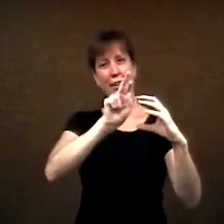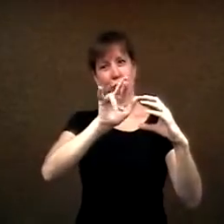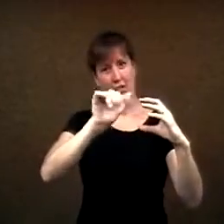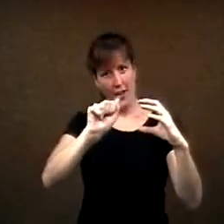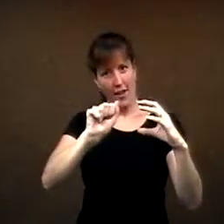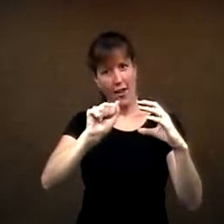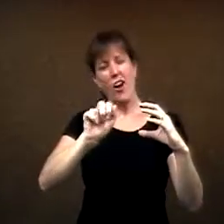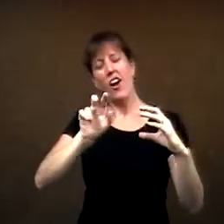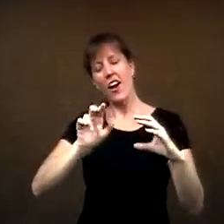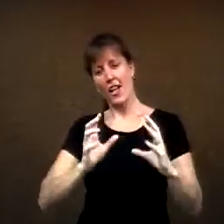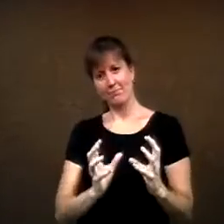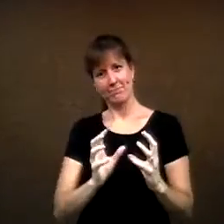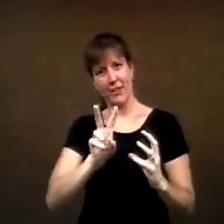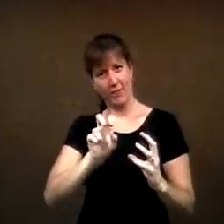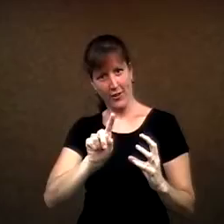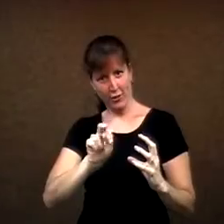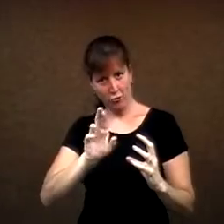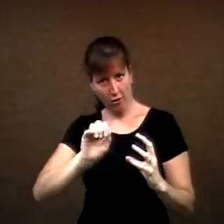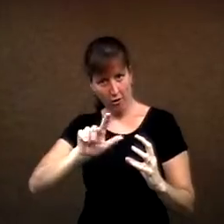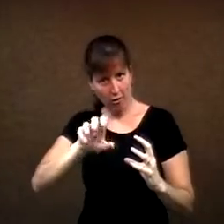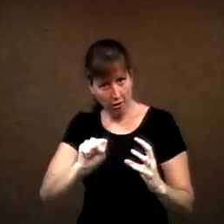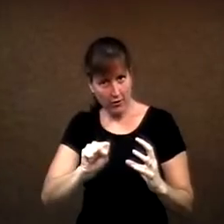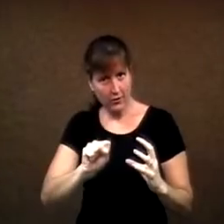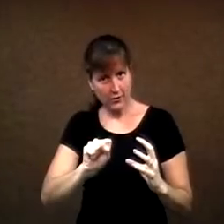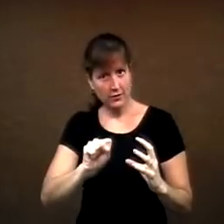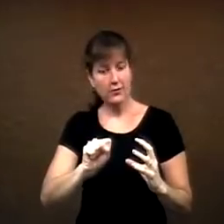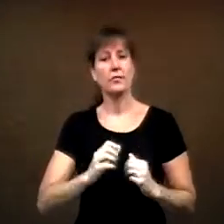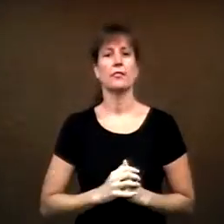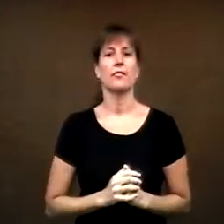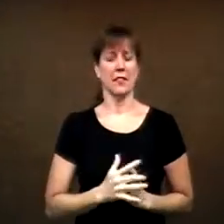The heart has a couple of different primary functions. It will receive blood,